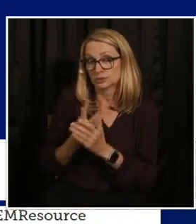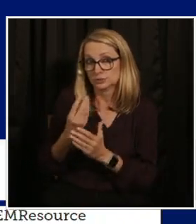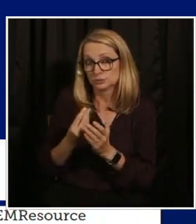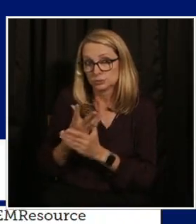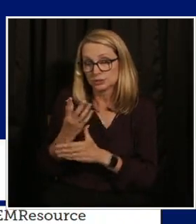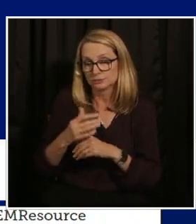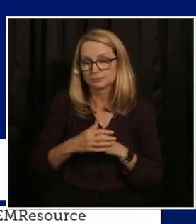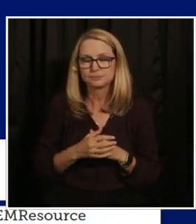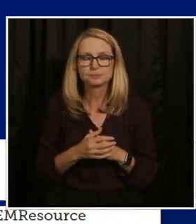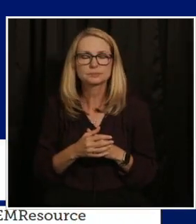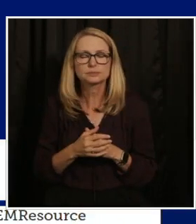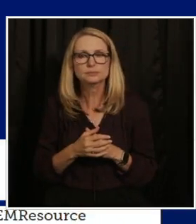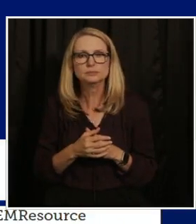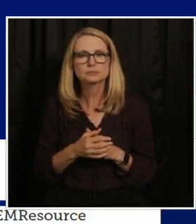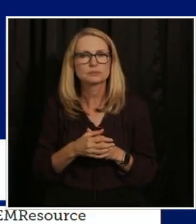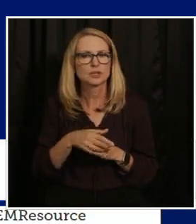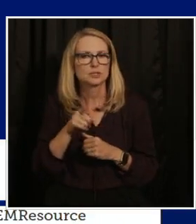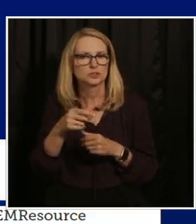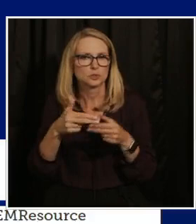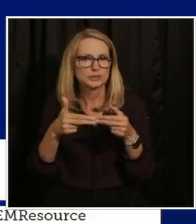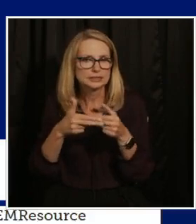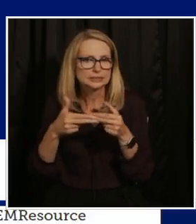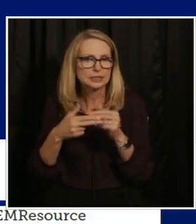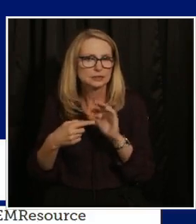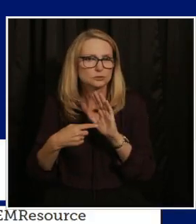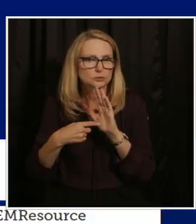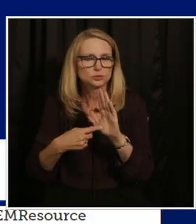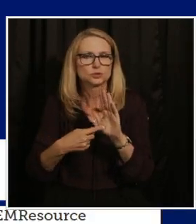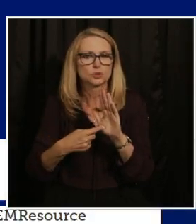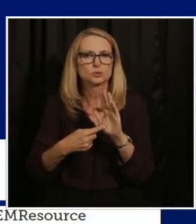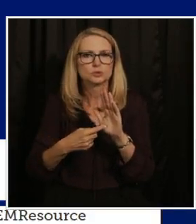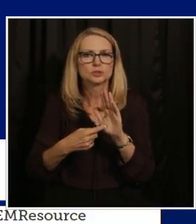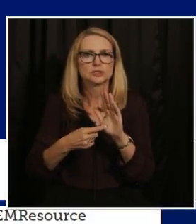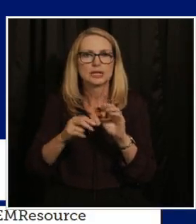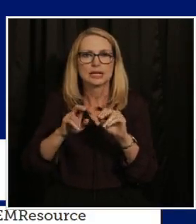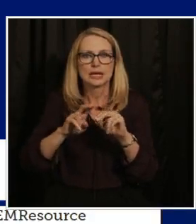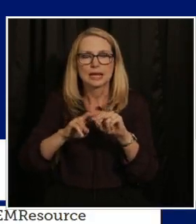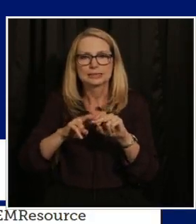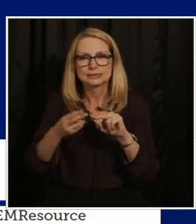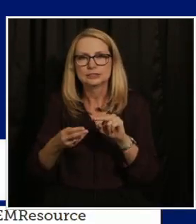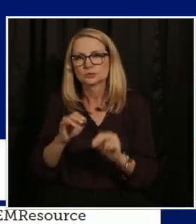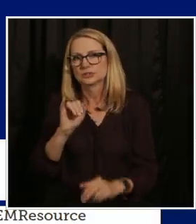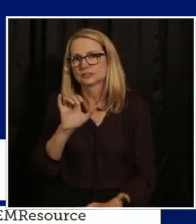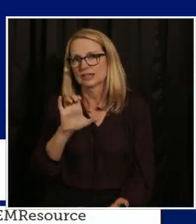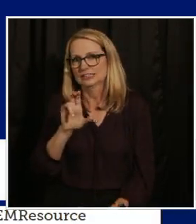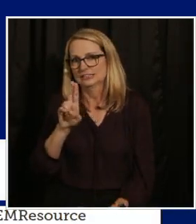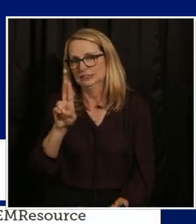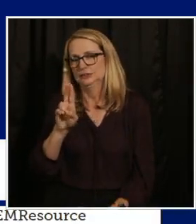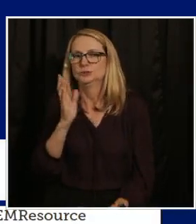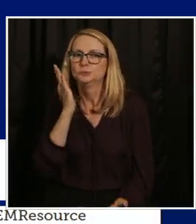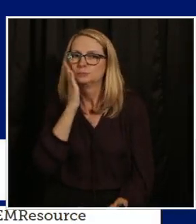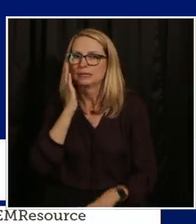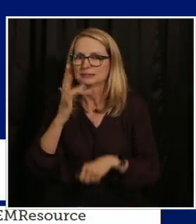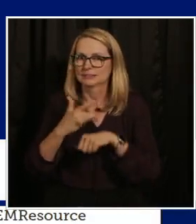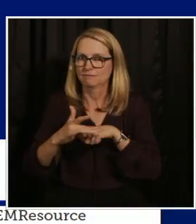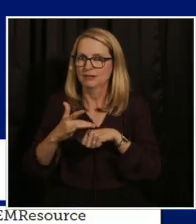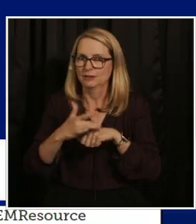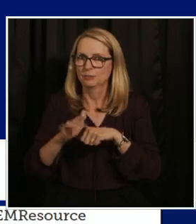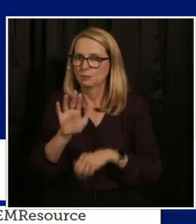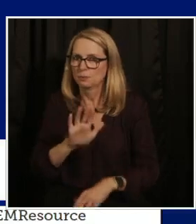here is the decrease in total icu beds available in our state and the trajectory that we are